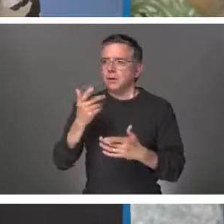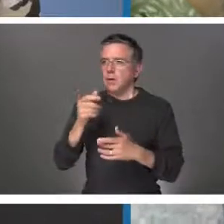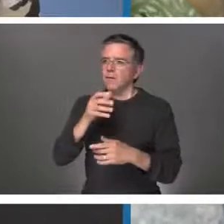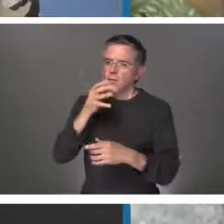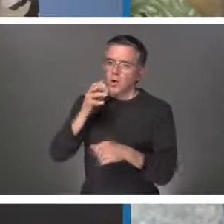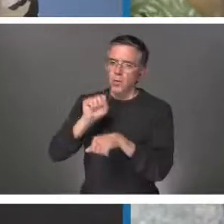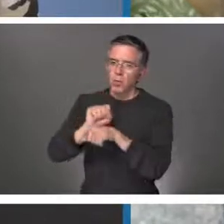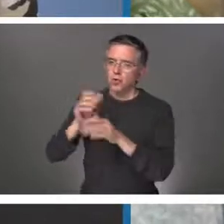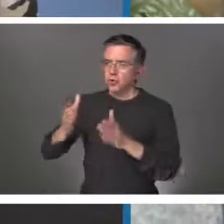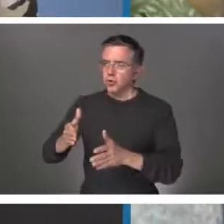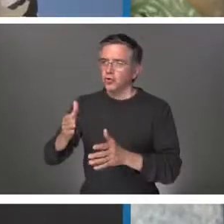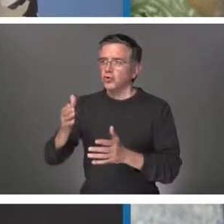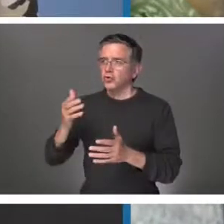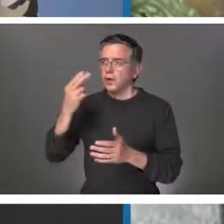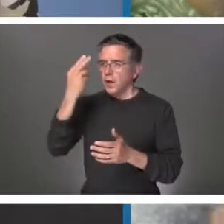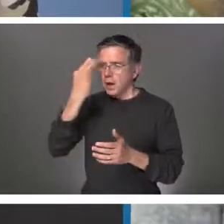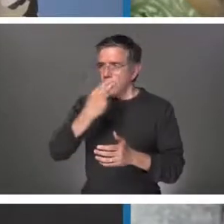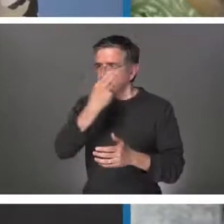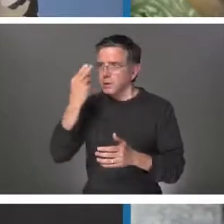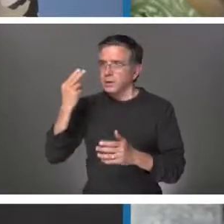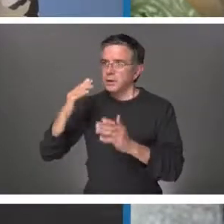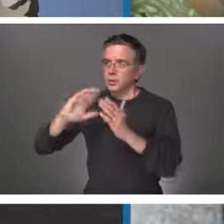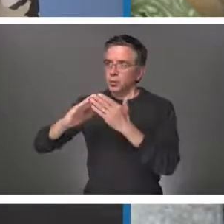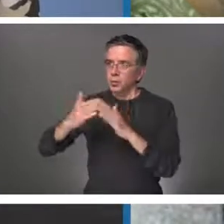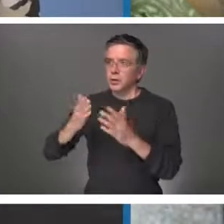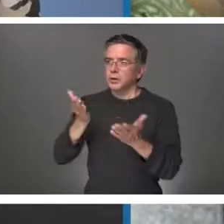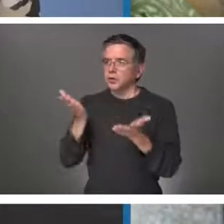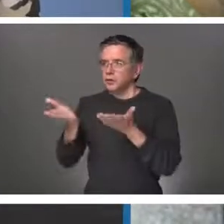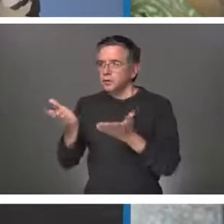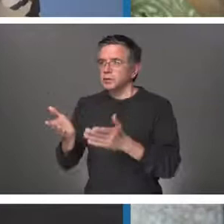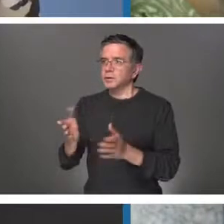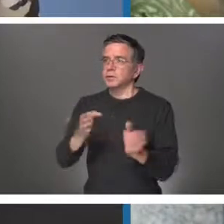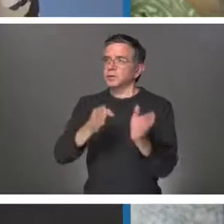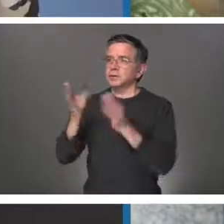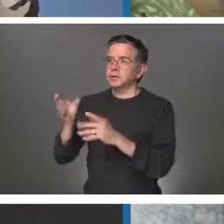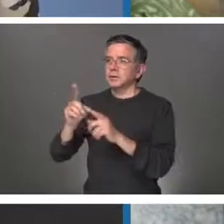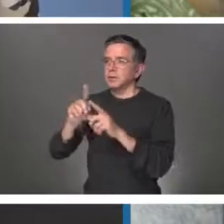and others who work with migrant and immigrant communities.